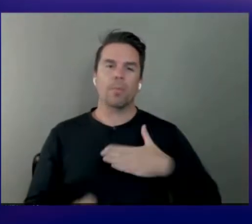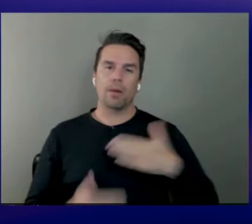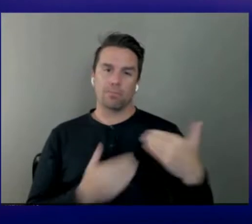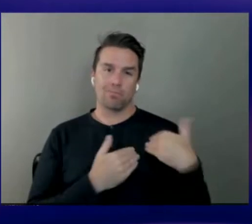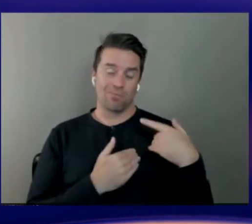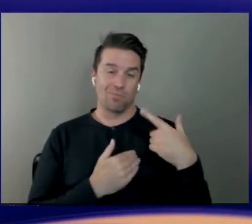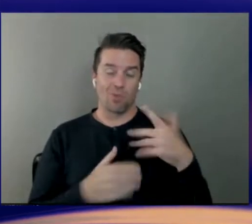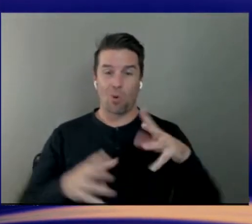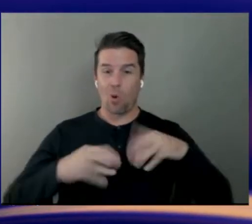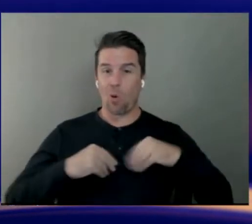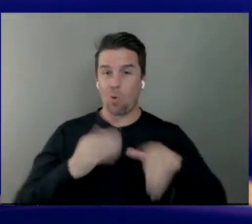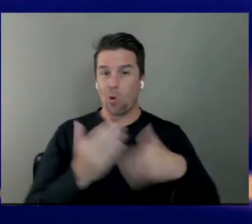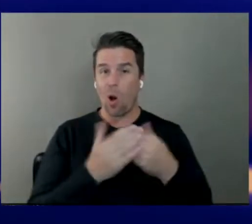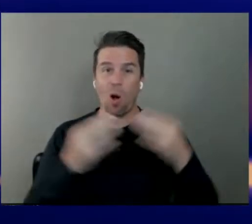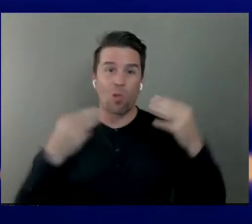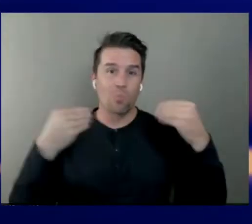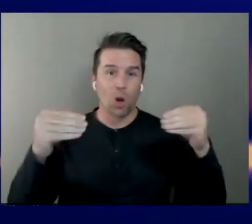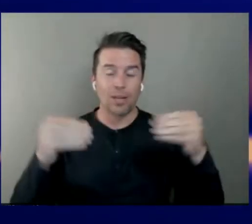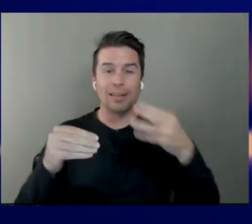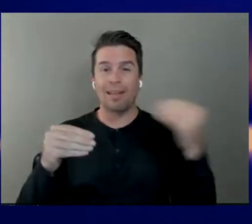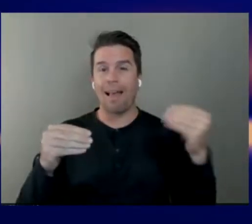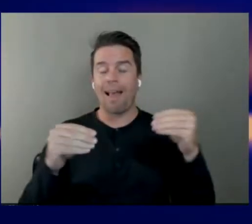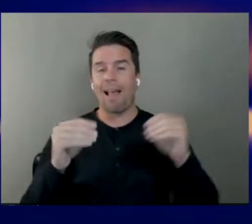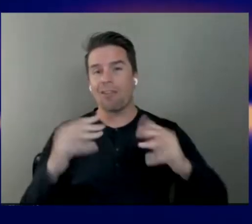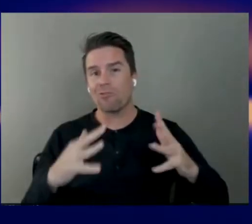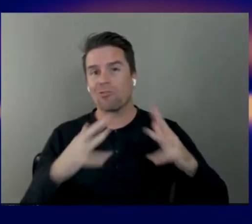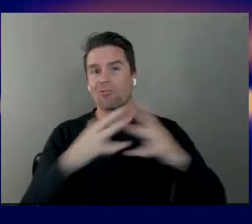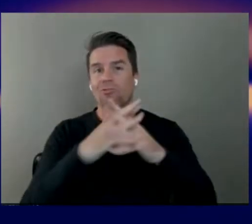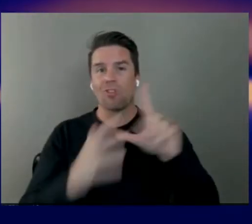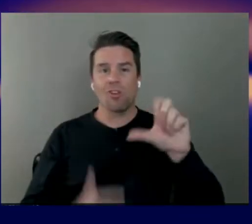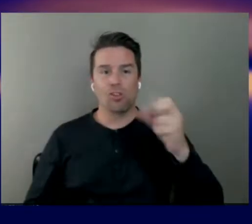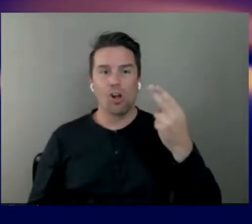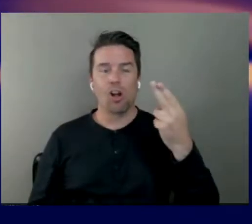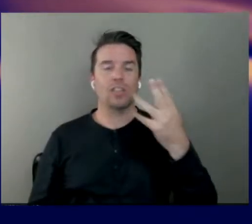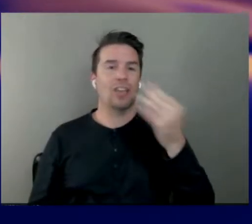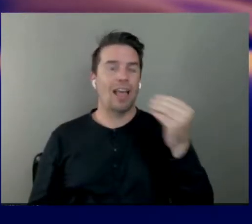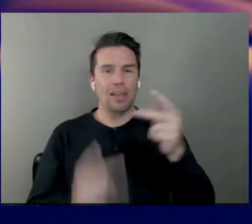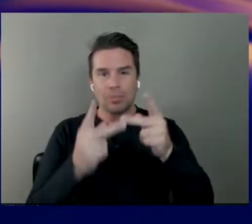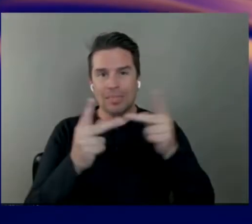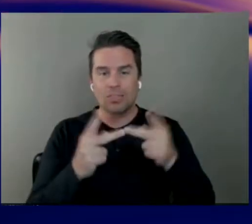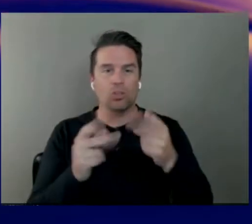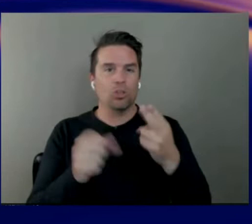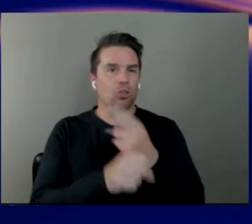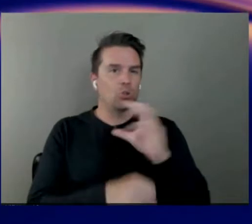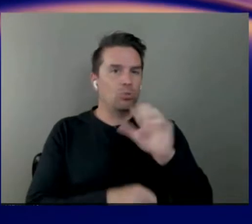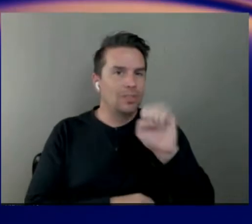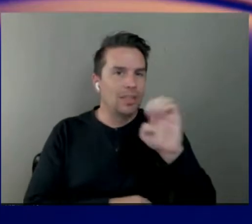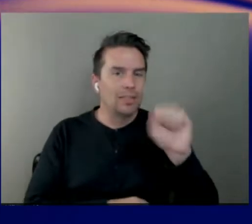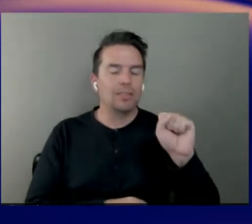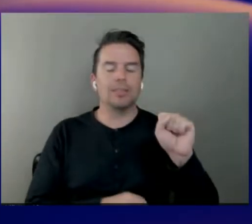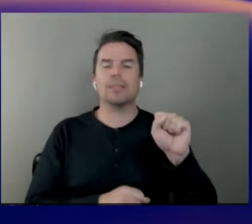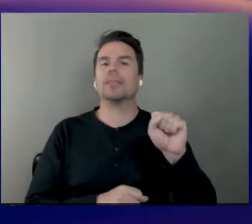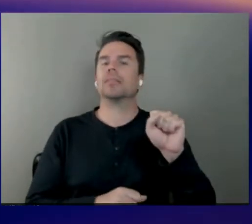and a lot of the launch and positioning and use cases associated with X 86 based EC2 instances.